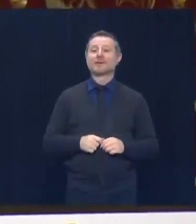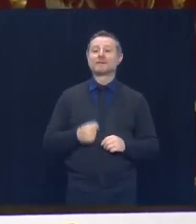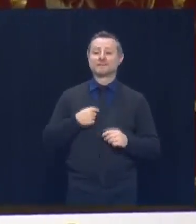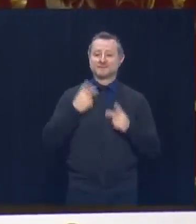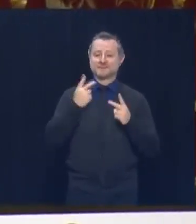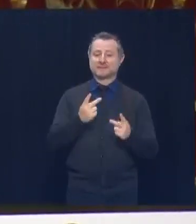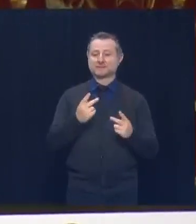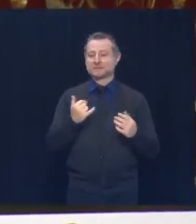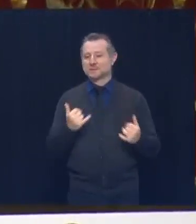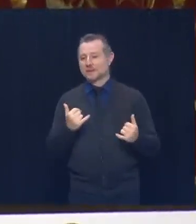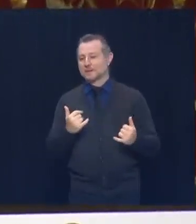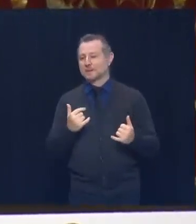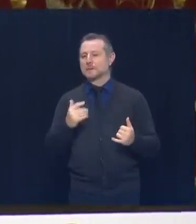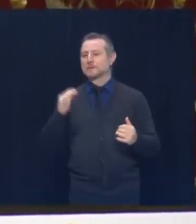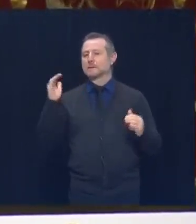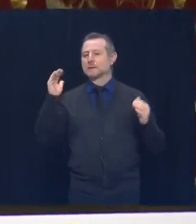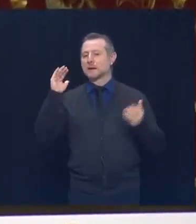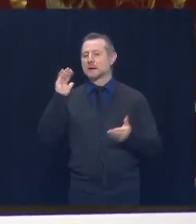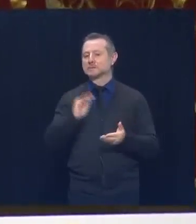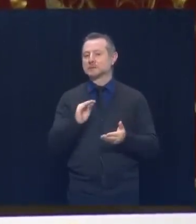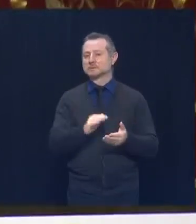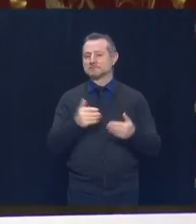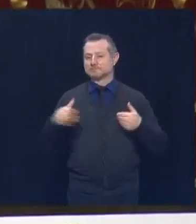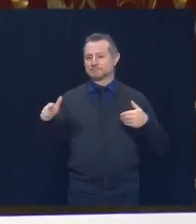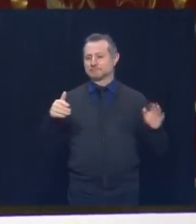VERY DIFFIC-TH TO KEEP IT OUT OF